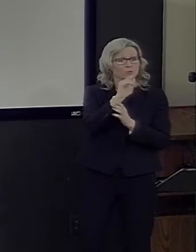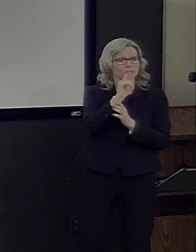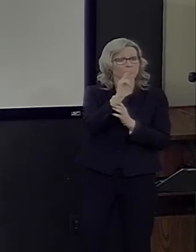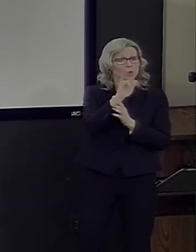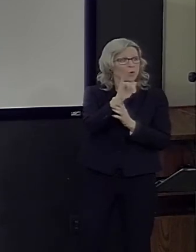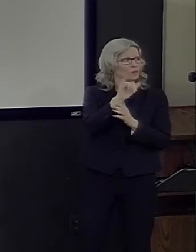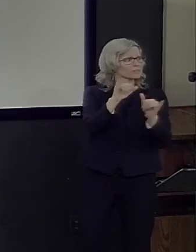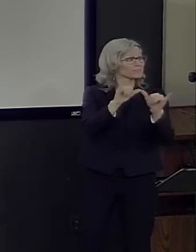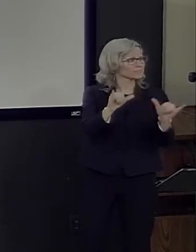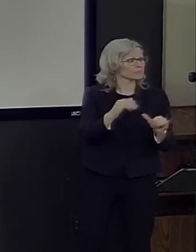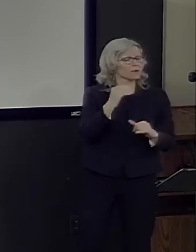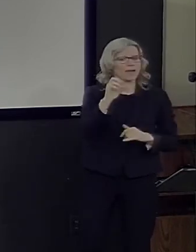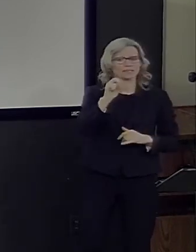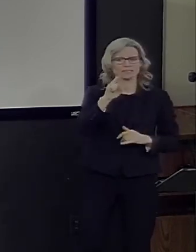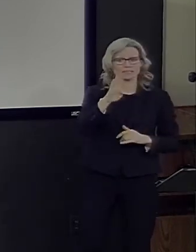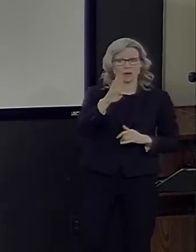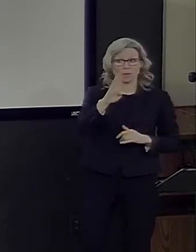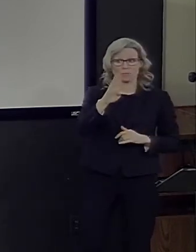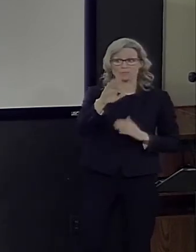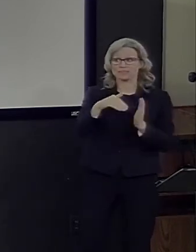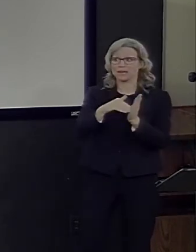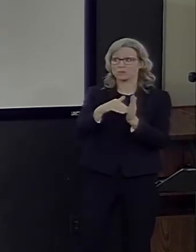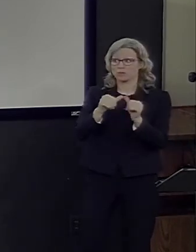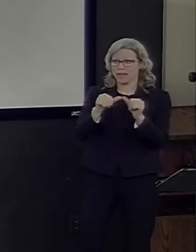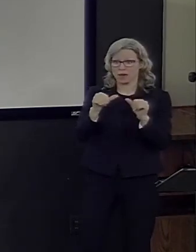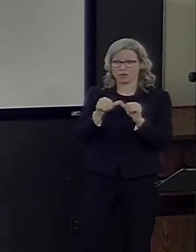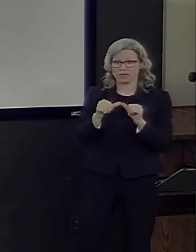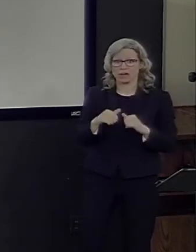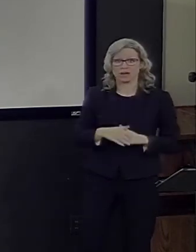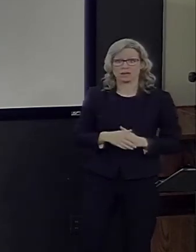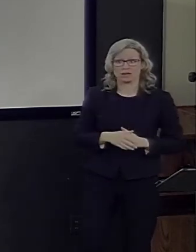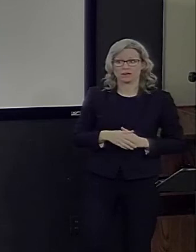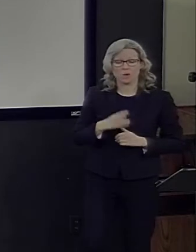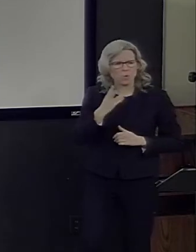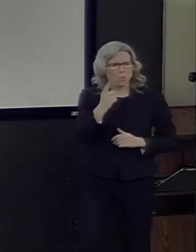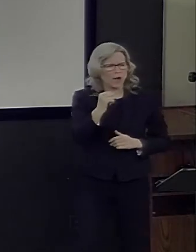the subcentral area. What is the subcentral area?